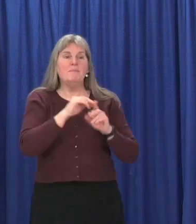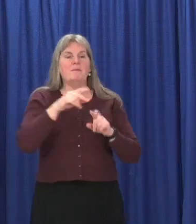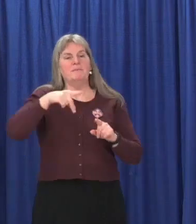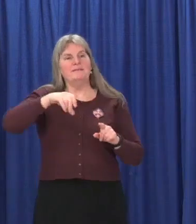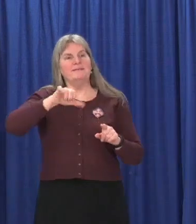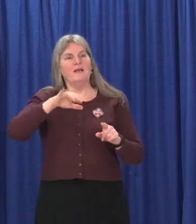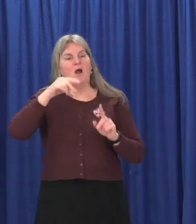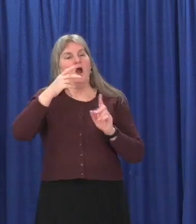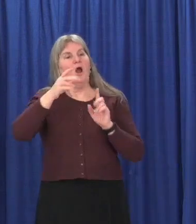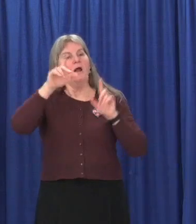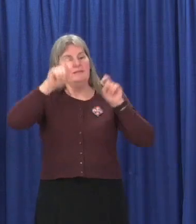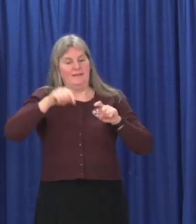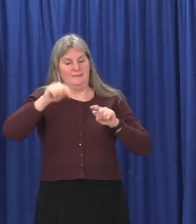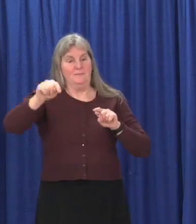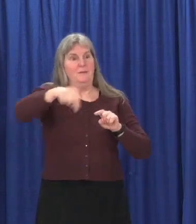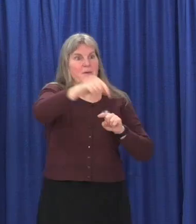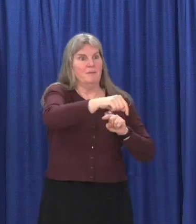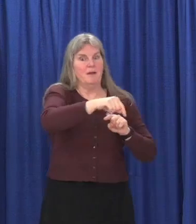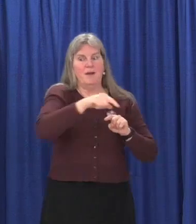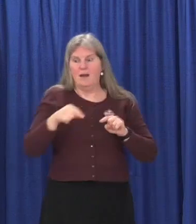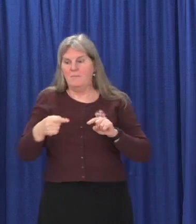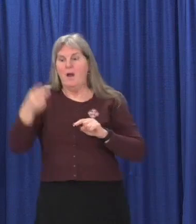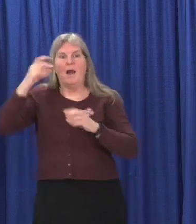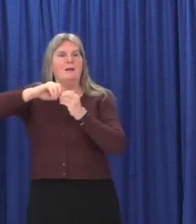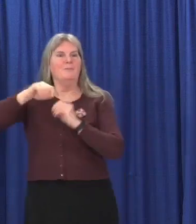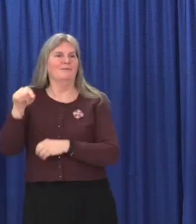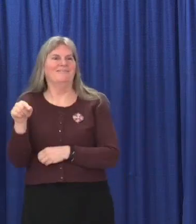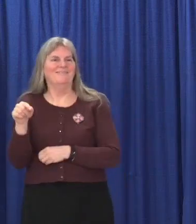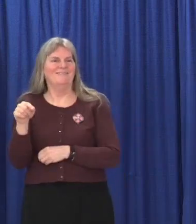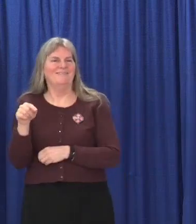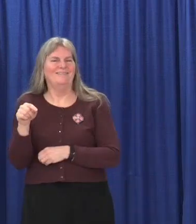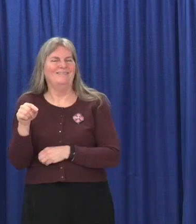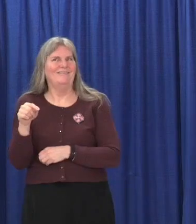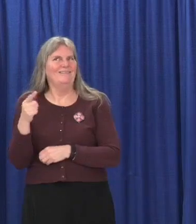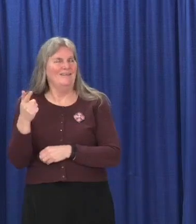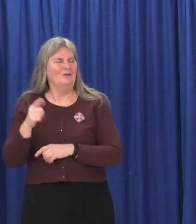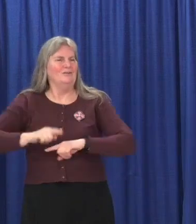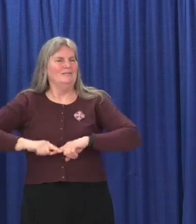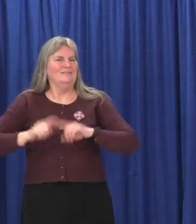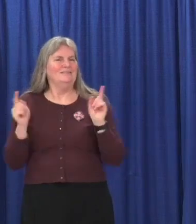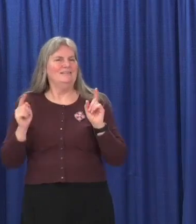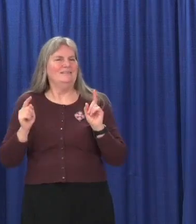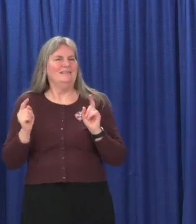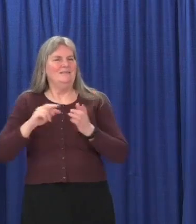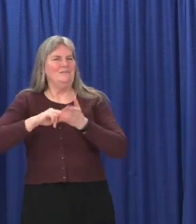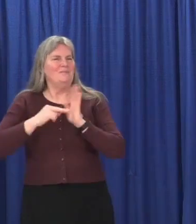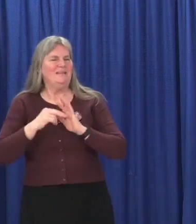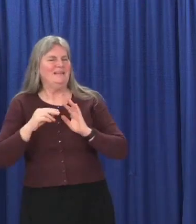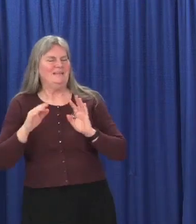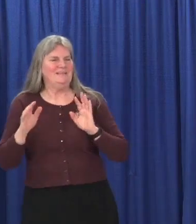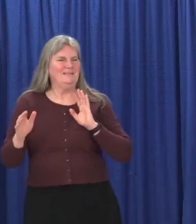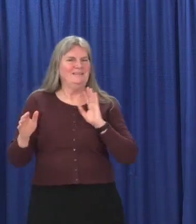a sampling of the population with a high percent positivity. Within households,